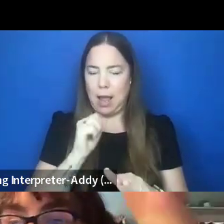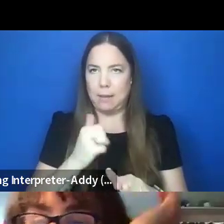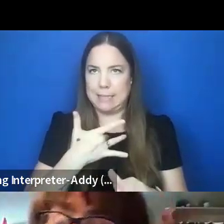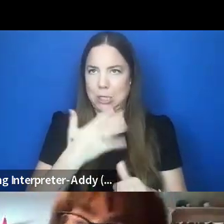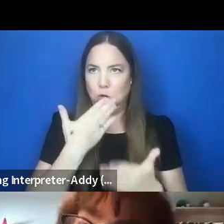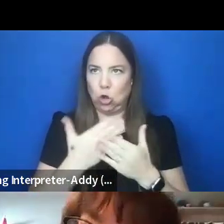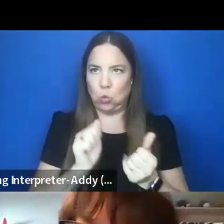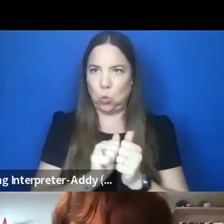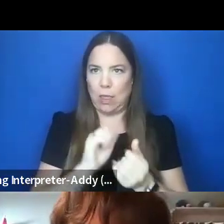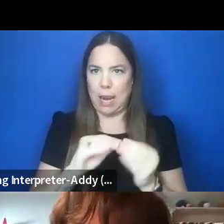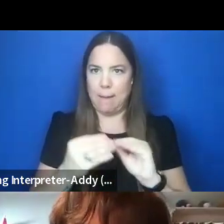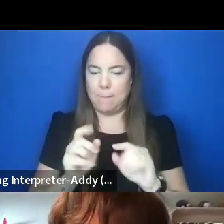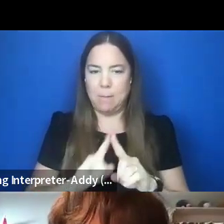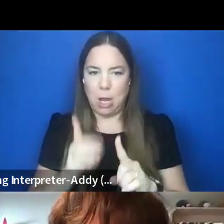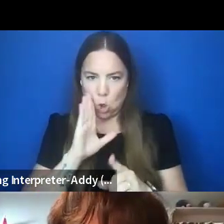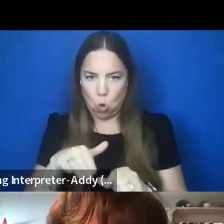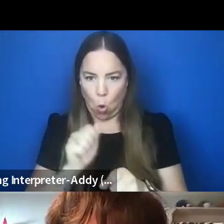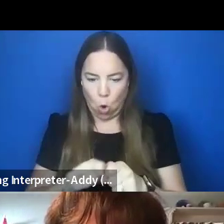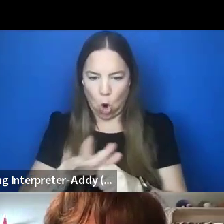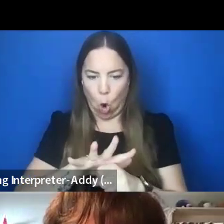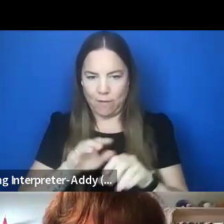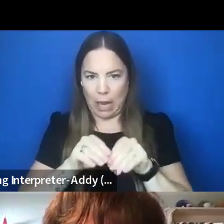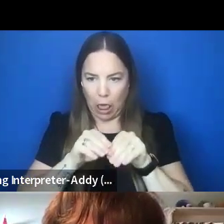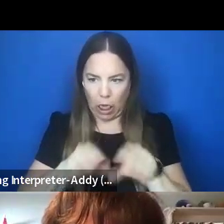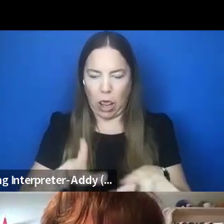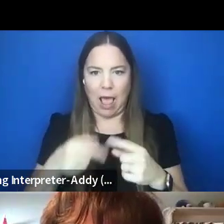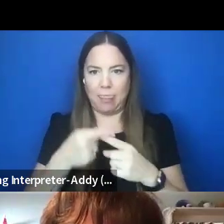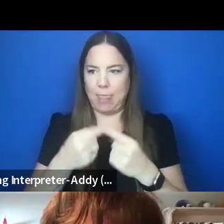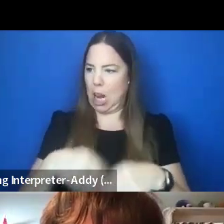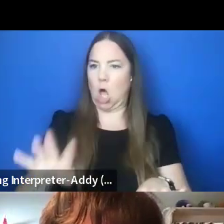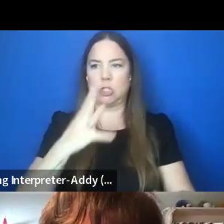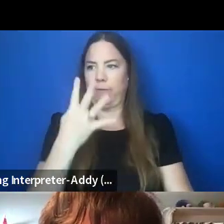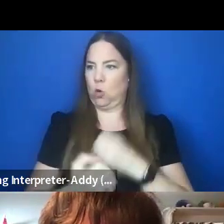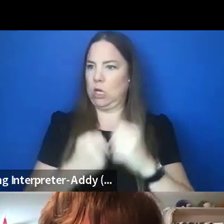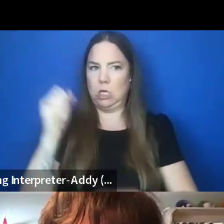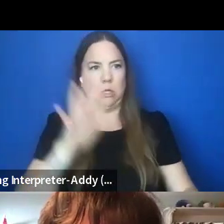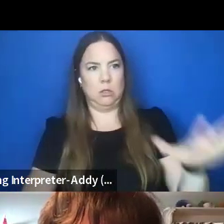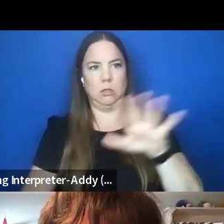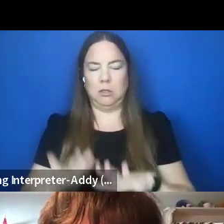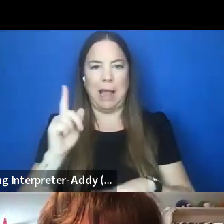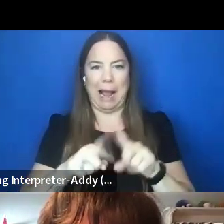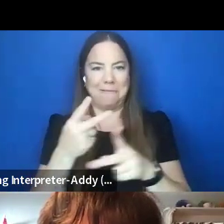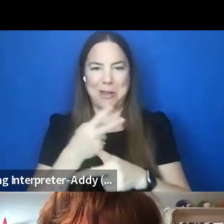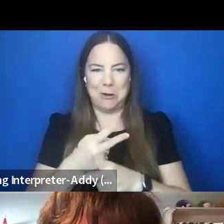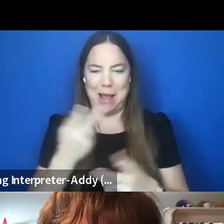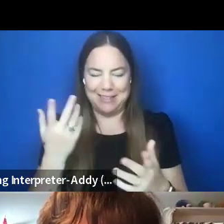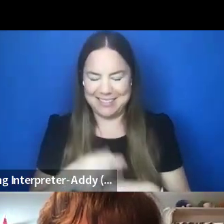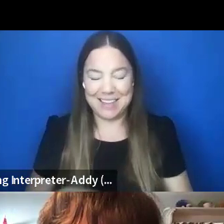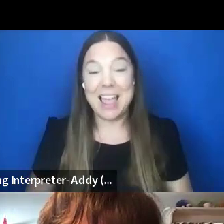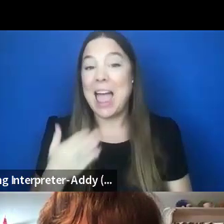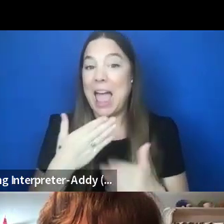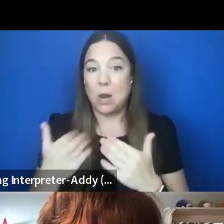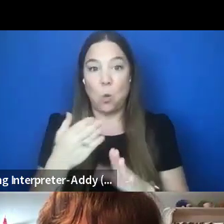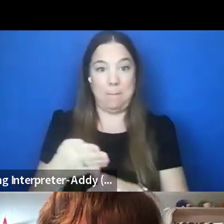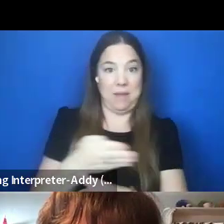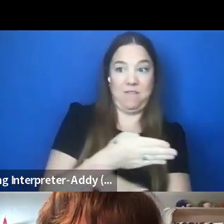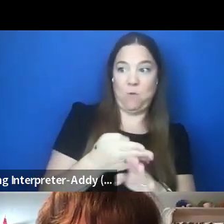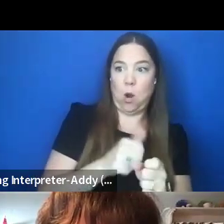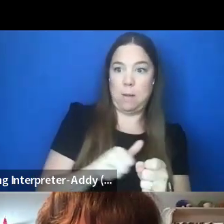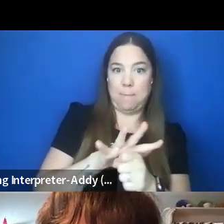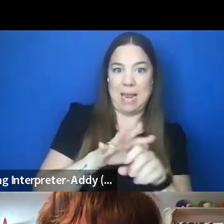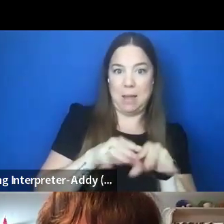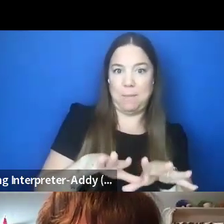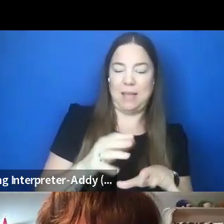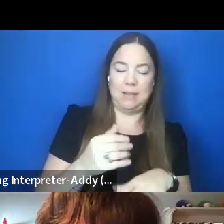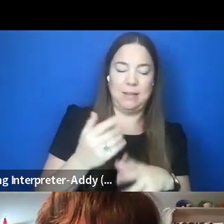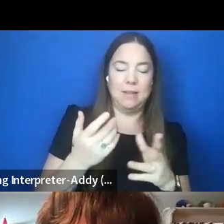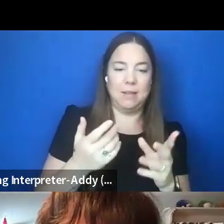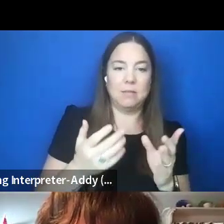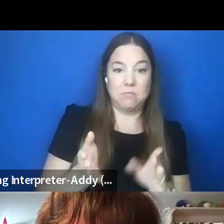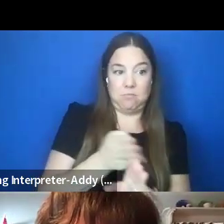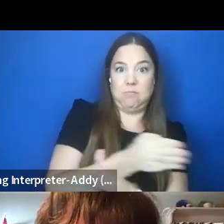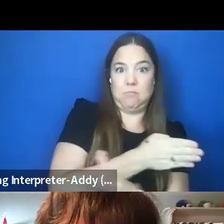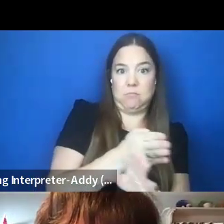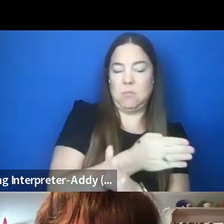Brooke Wilson: like a pandemic hit, and I lost 4 years, and I still haven't been able to figure it all out again. So sometime before the pandemic, several years before the pandemic there was a lot about